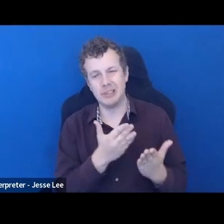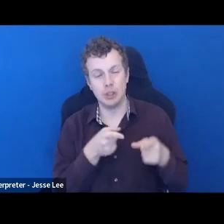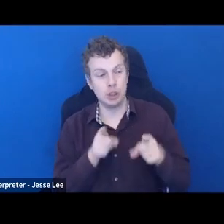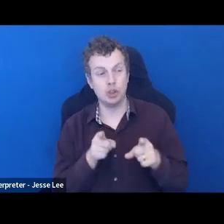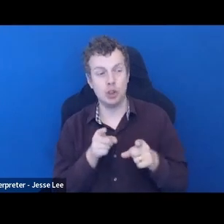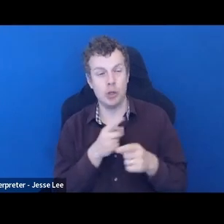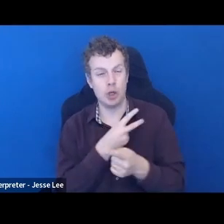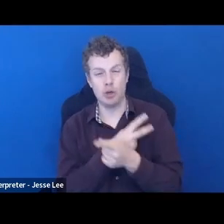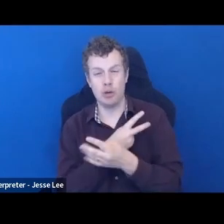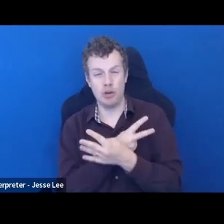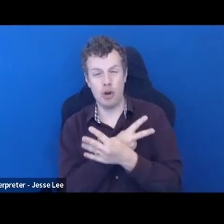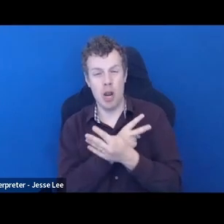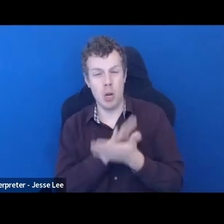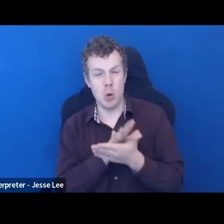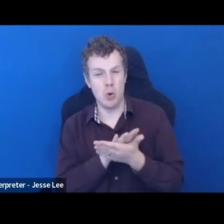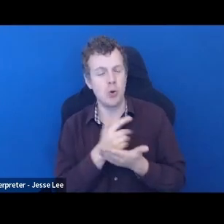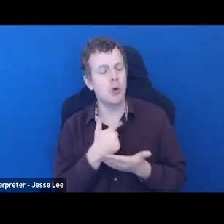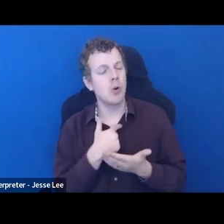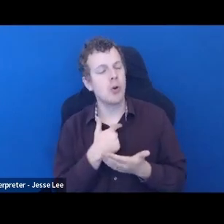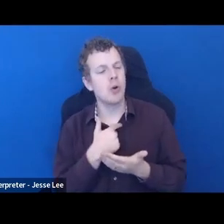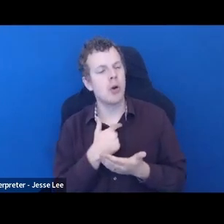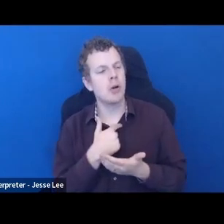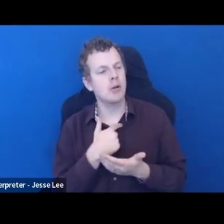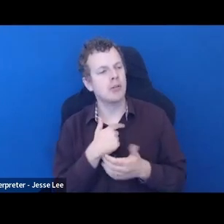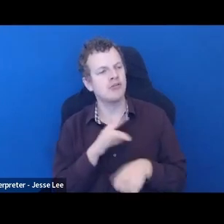to observe a classroom for the deaf and hard of hearing.